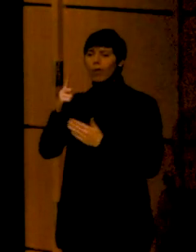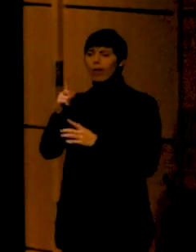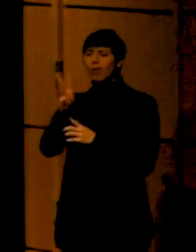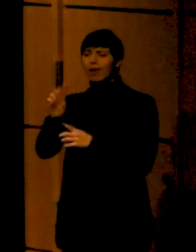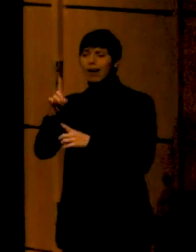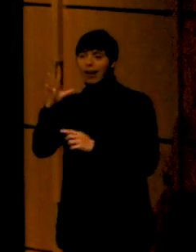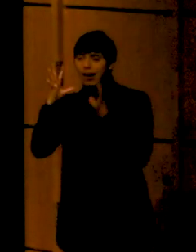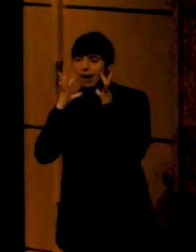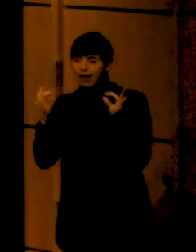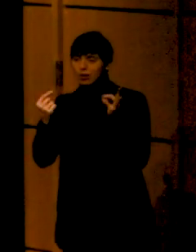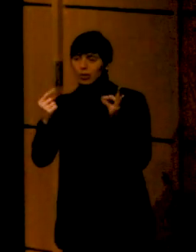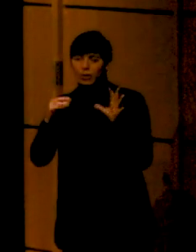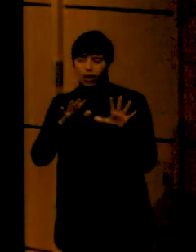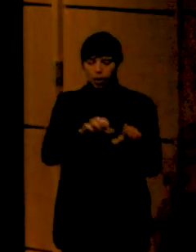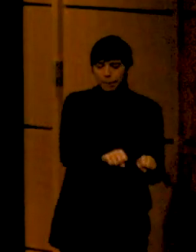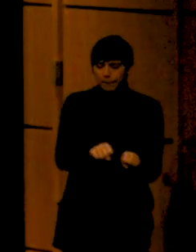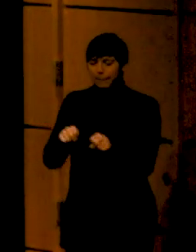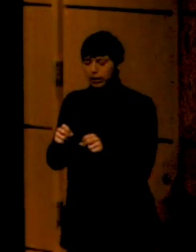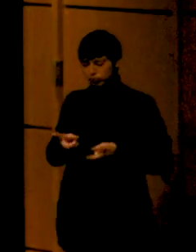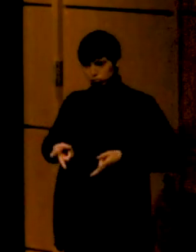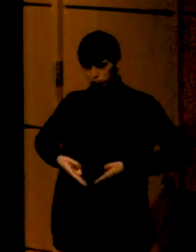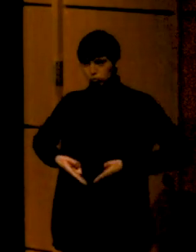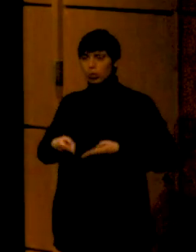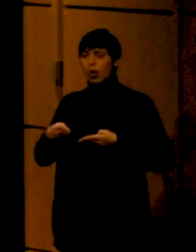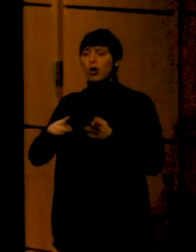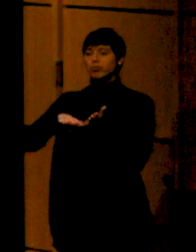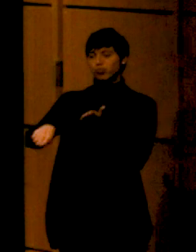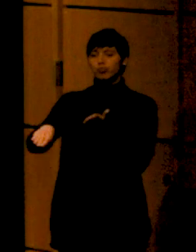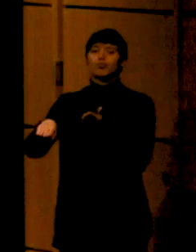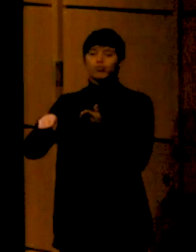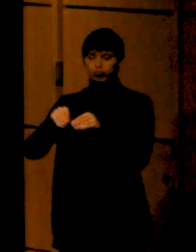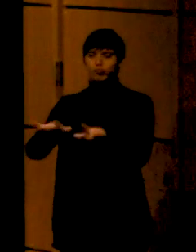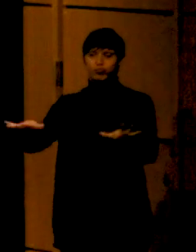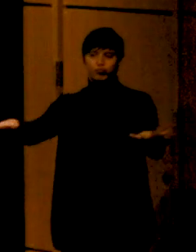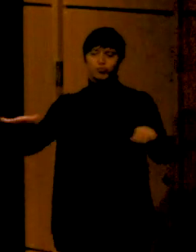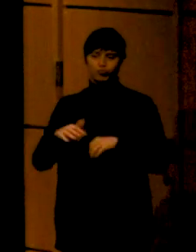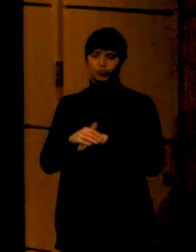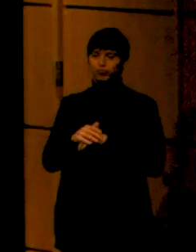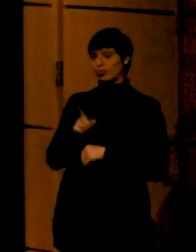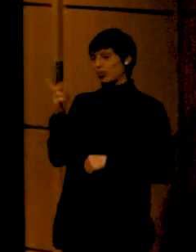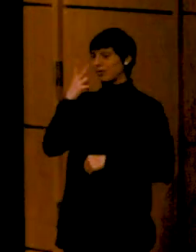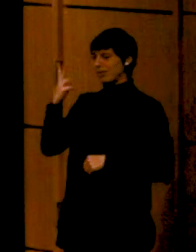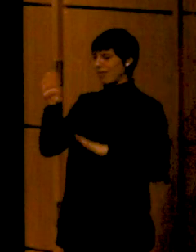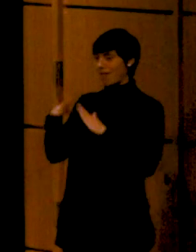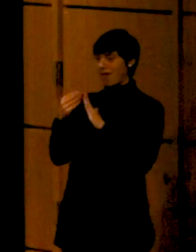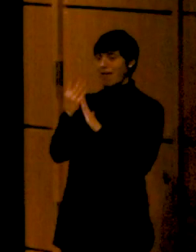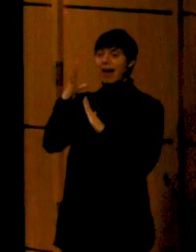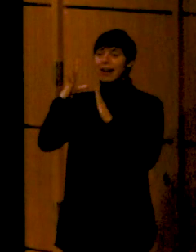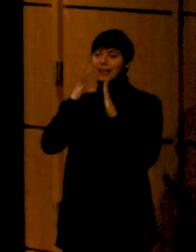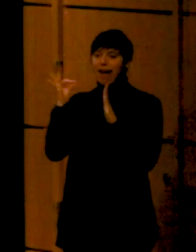Again, there's the volcano erupting awa cats leaping about.